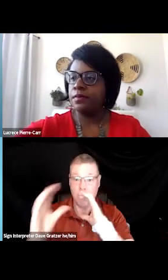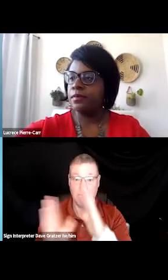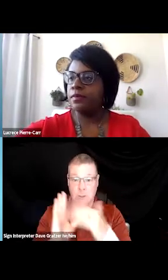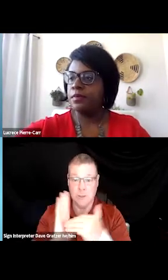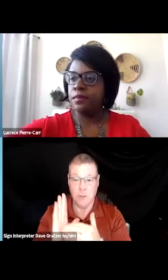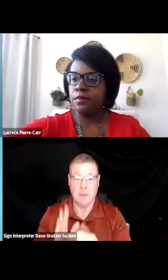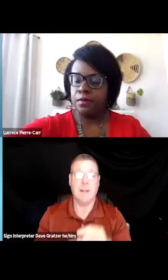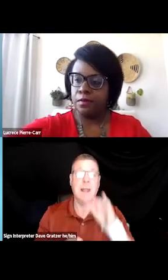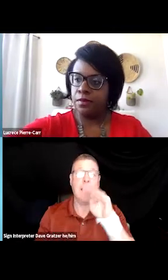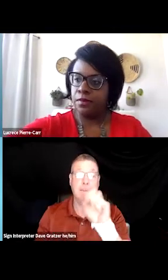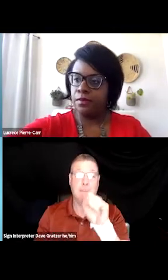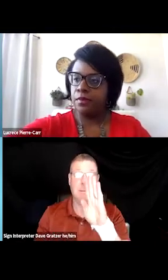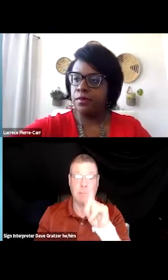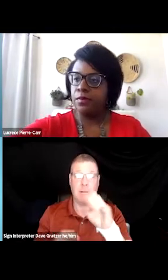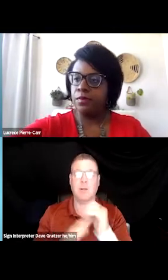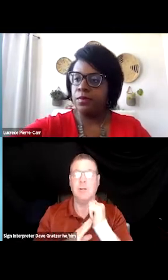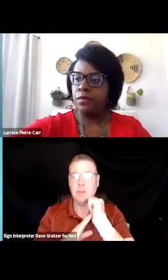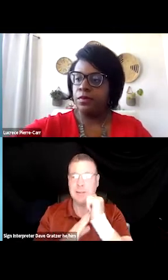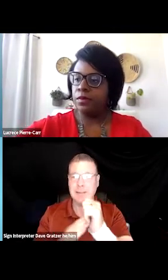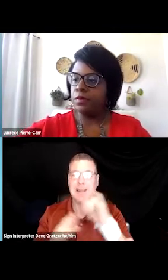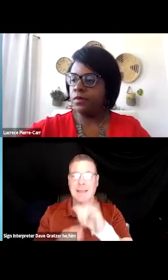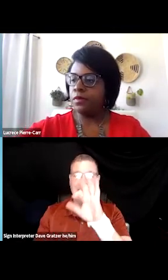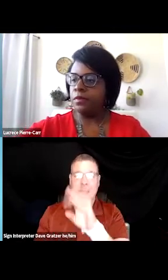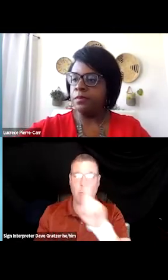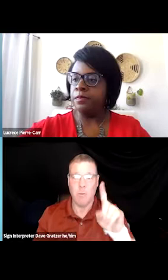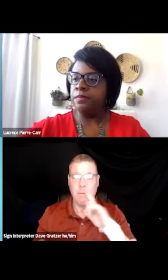Miss Battle leads the 911 Crisis Call Diversion Program